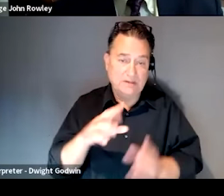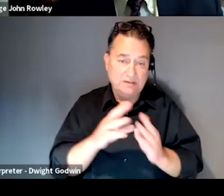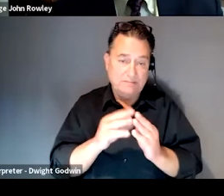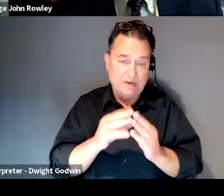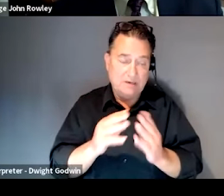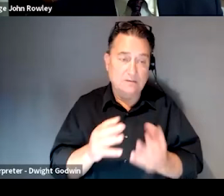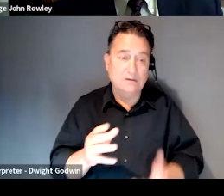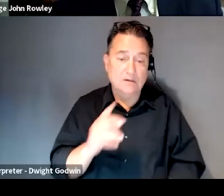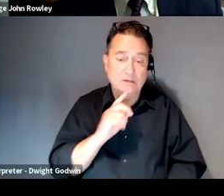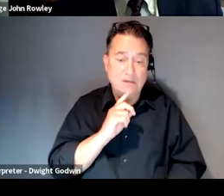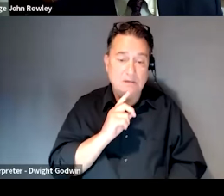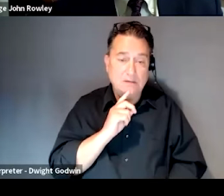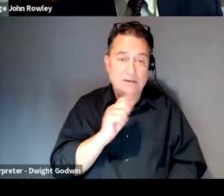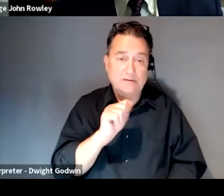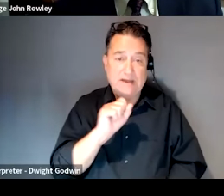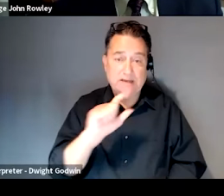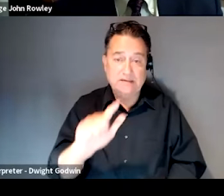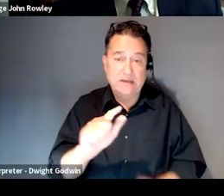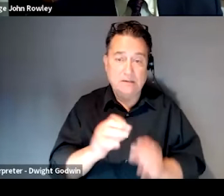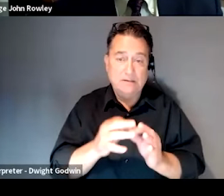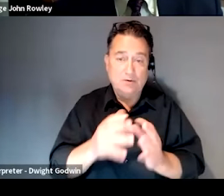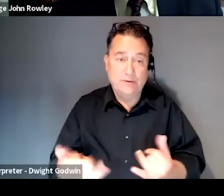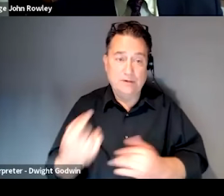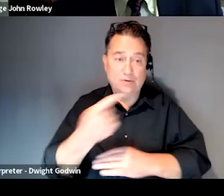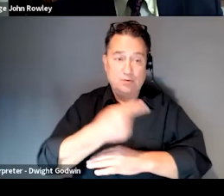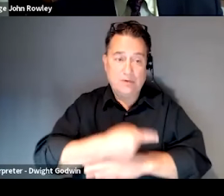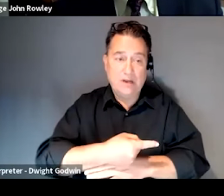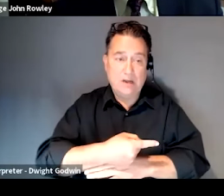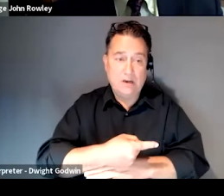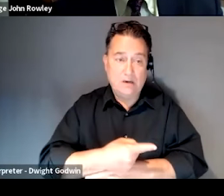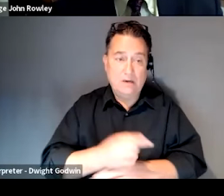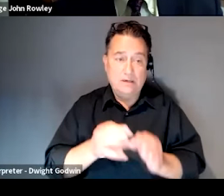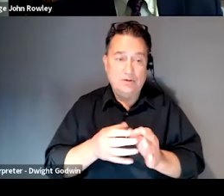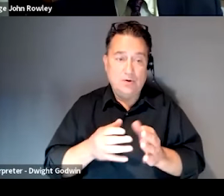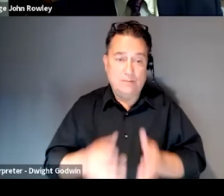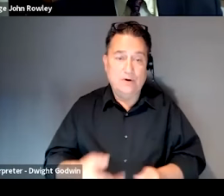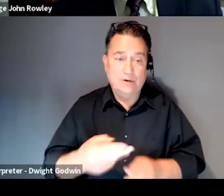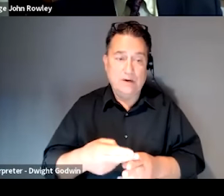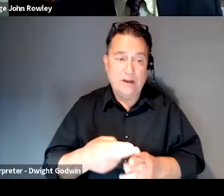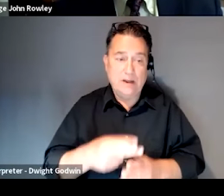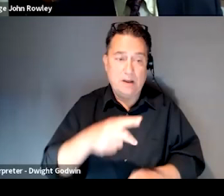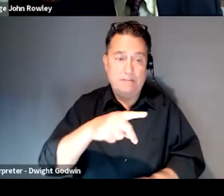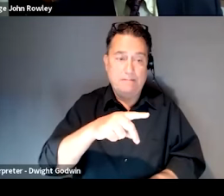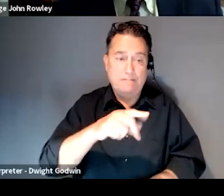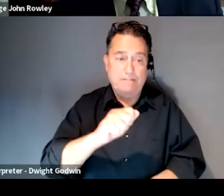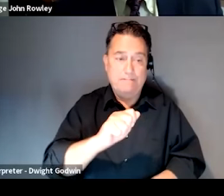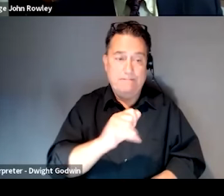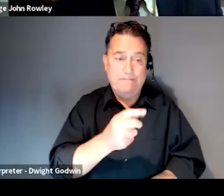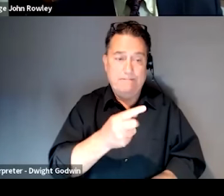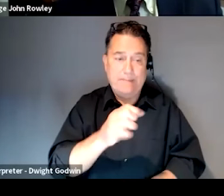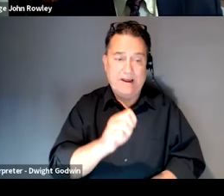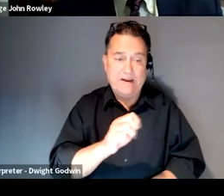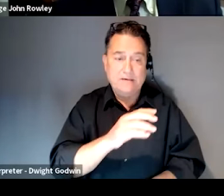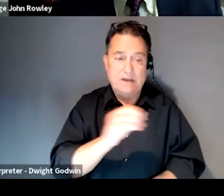There is ASL interpretation for today's event. Our interpreters for today are Paige Bixby and Dwight Godwin.